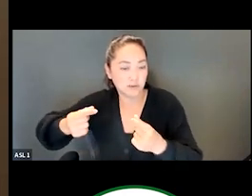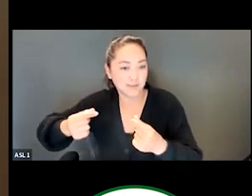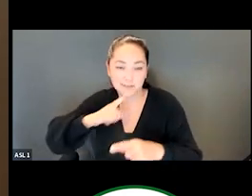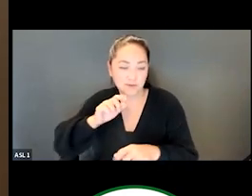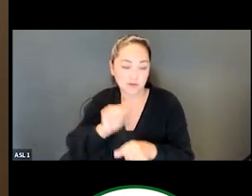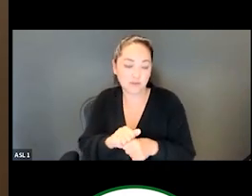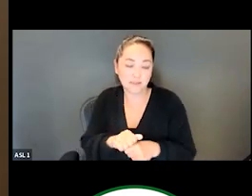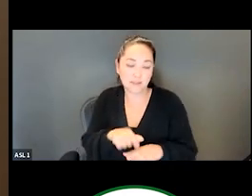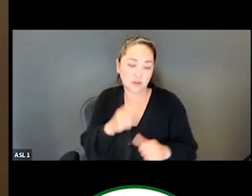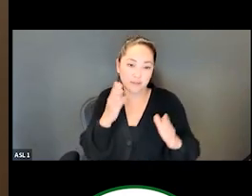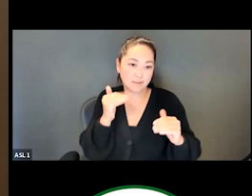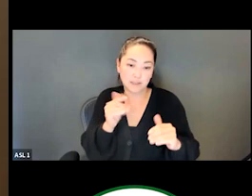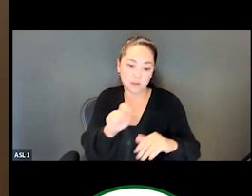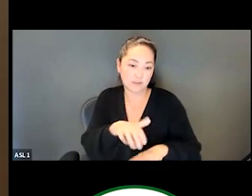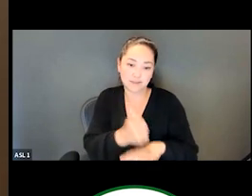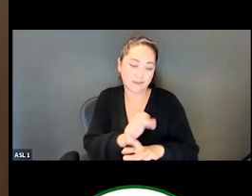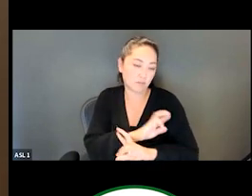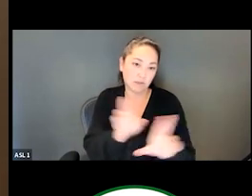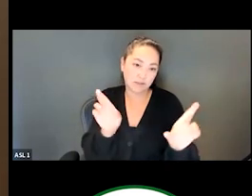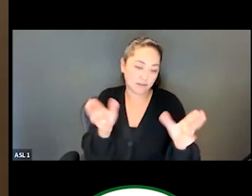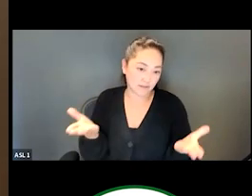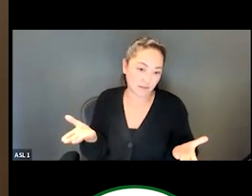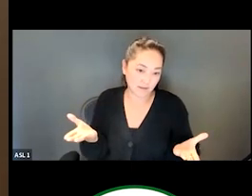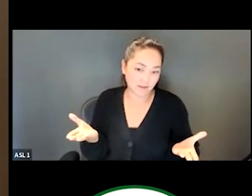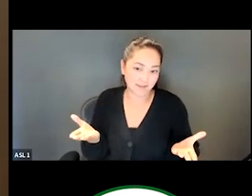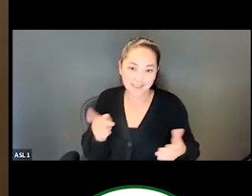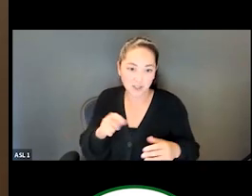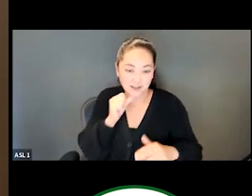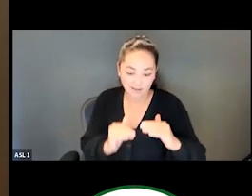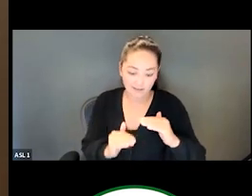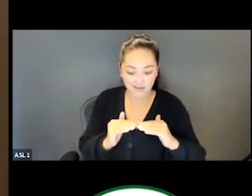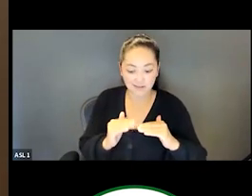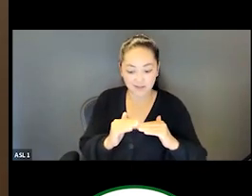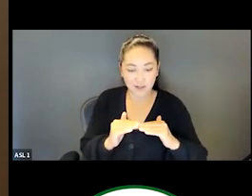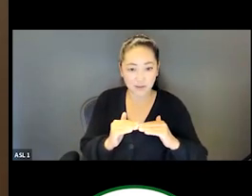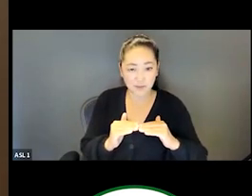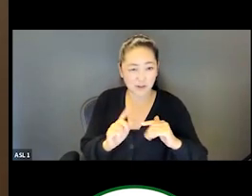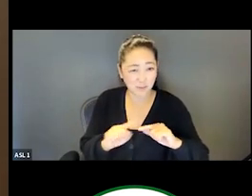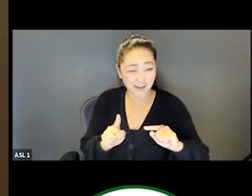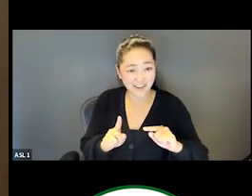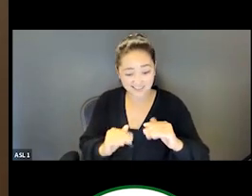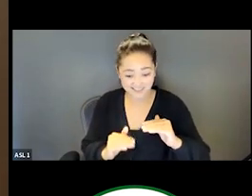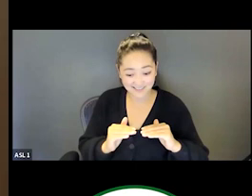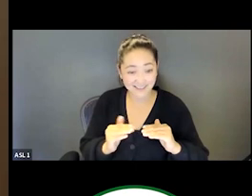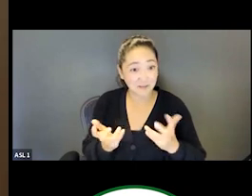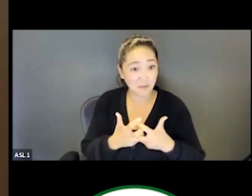that intersects with risk because When Google Park expecting that that's done and it's not